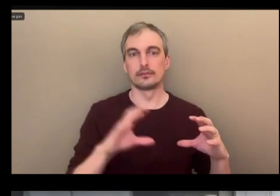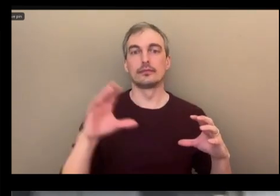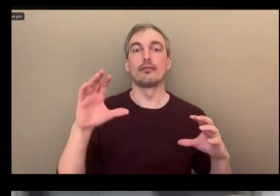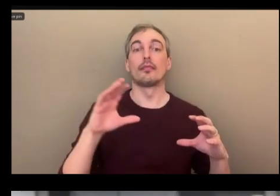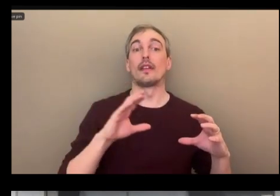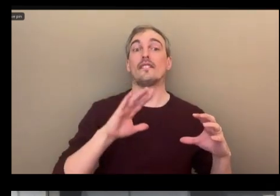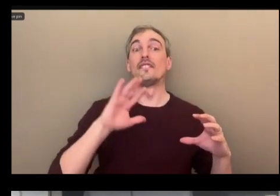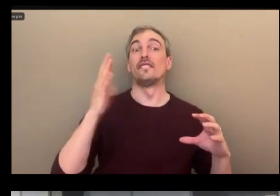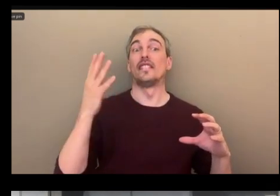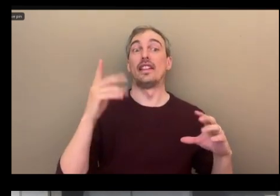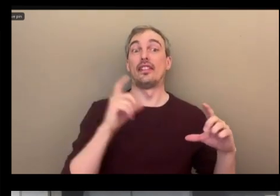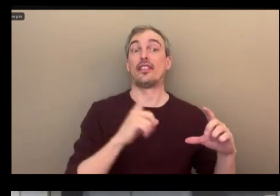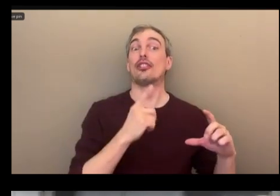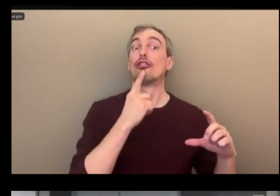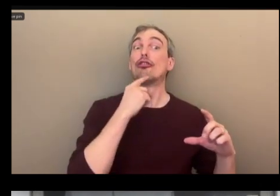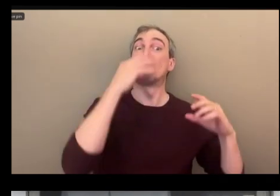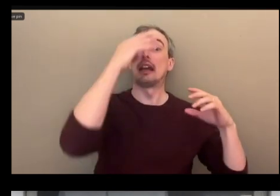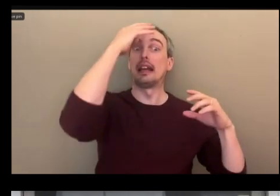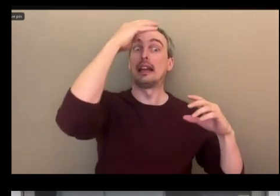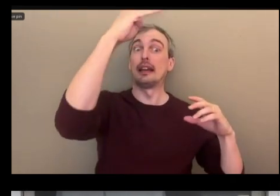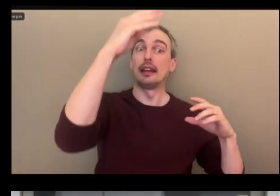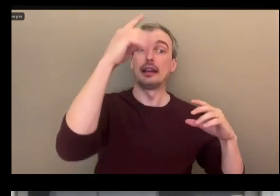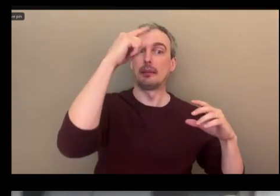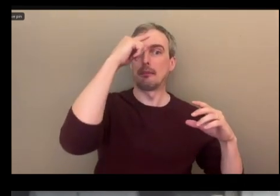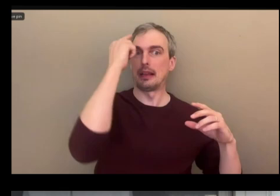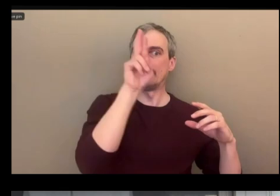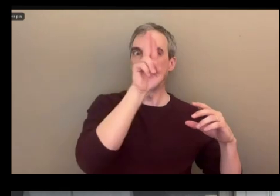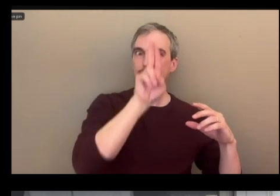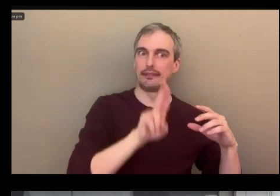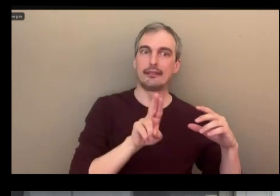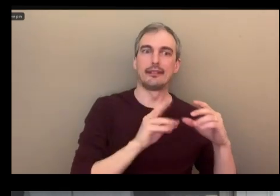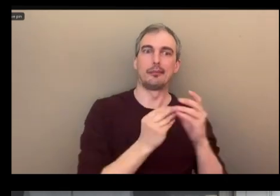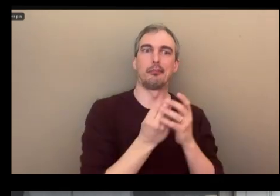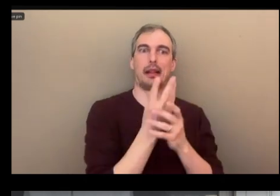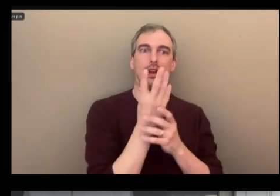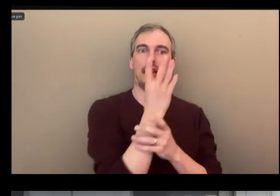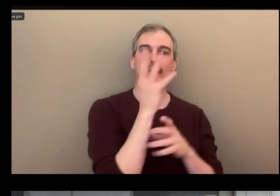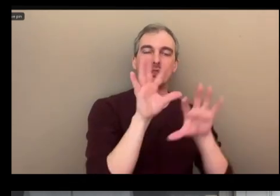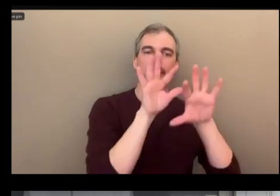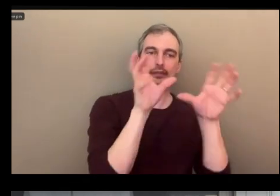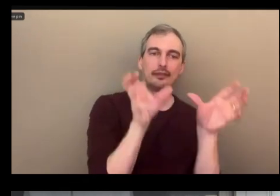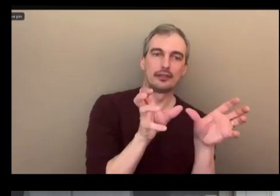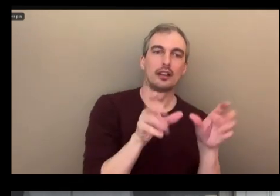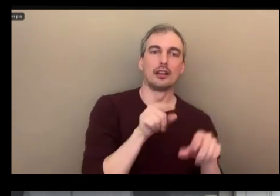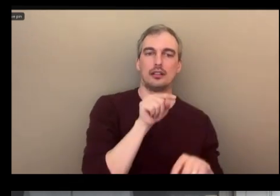So let me explain that a little bit. I love accessibility so much, and I want to just ram it down everybody's throat.